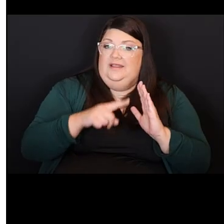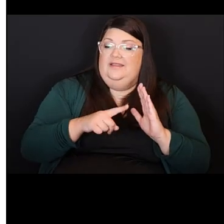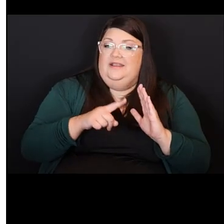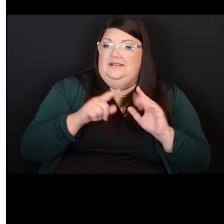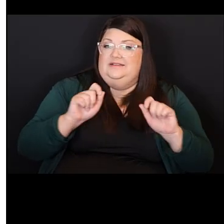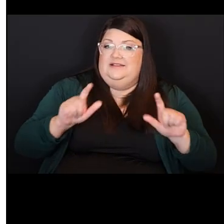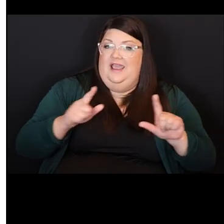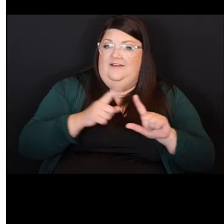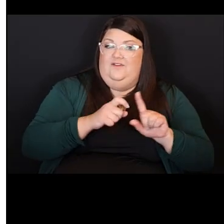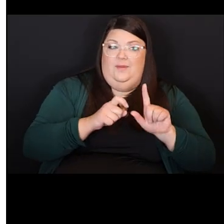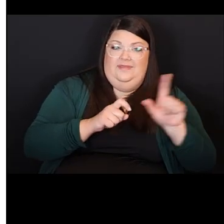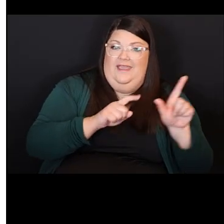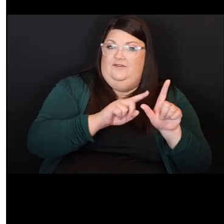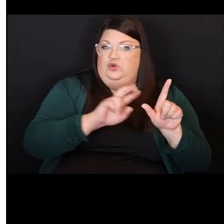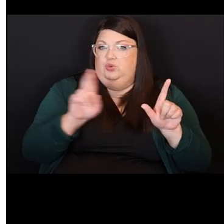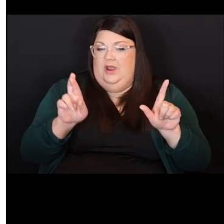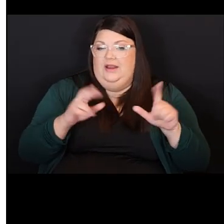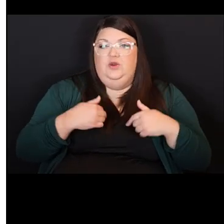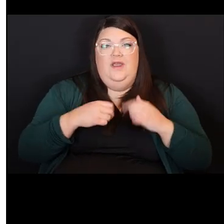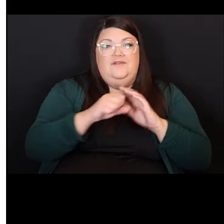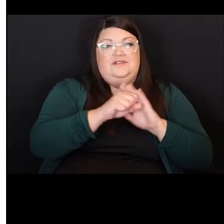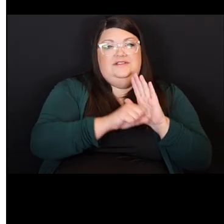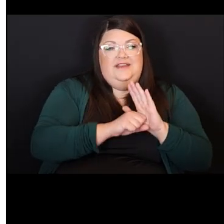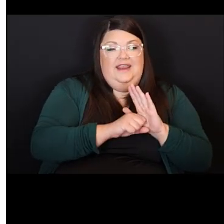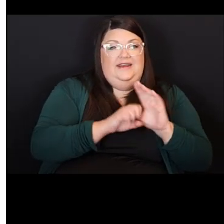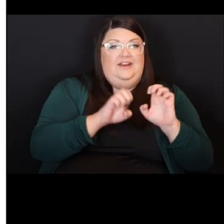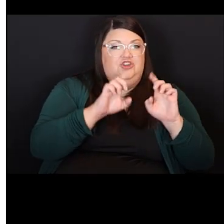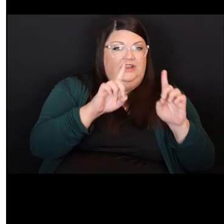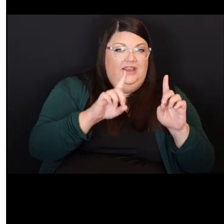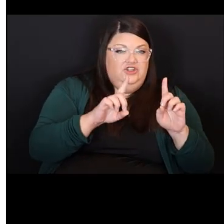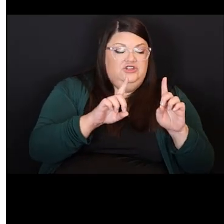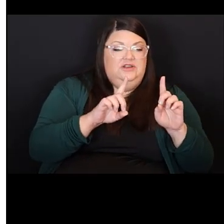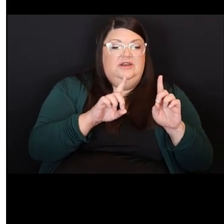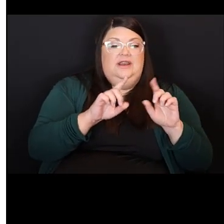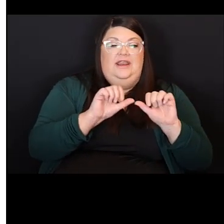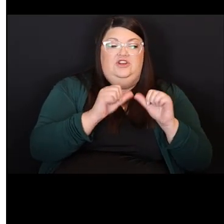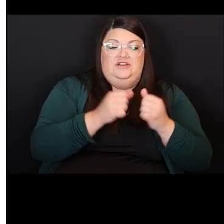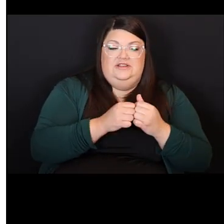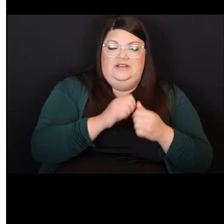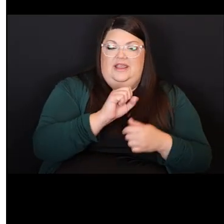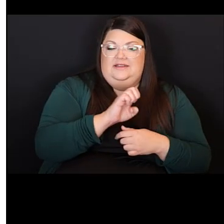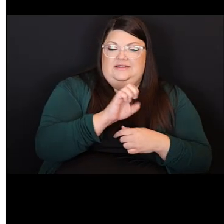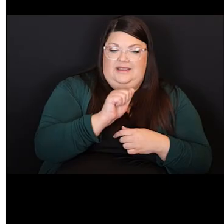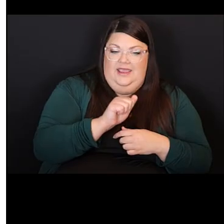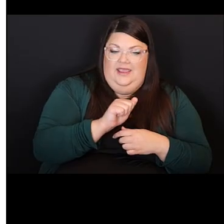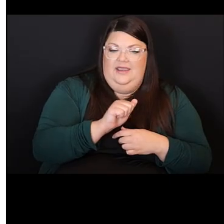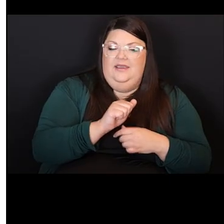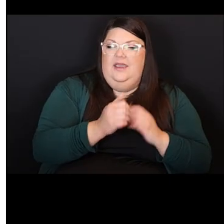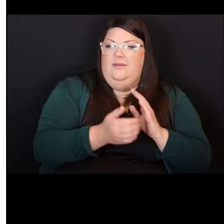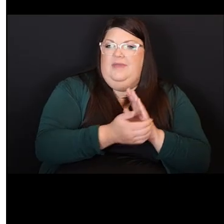Reading the slide from left to right you have State Education Agency (SEA) appendix